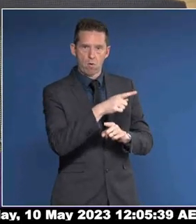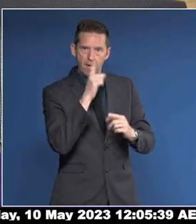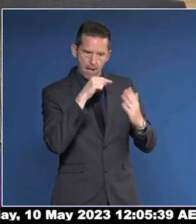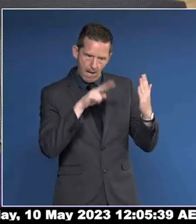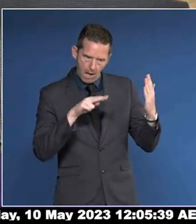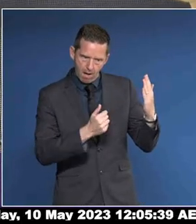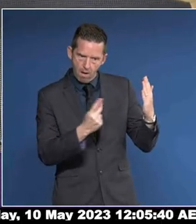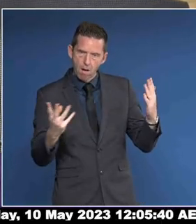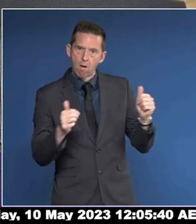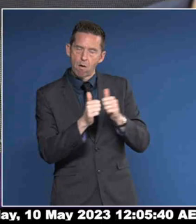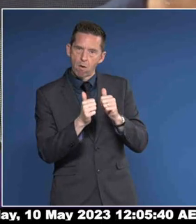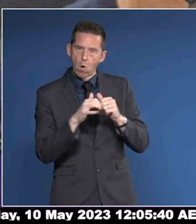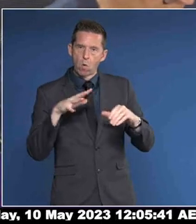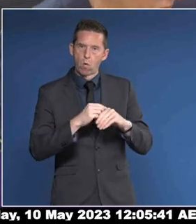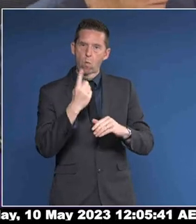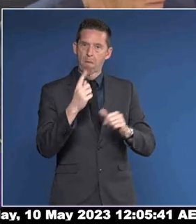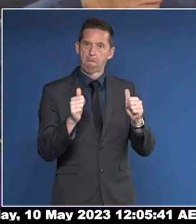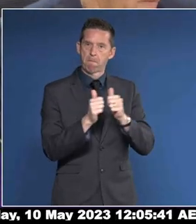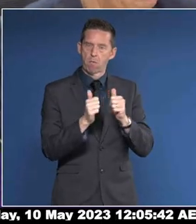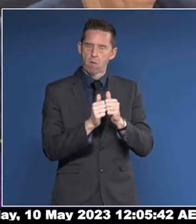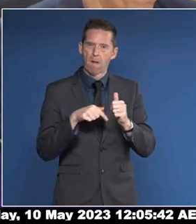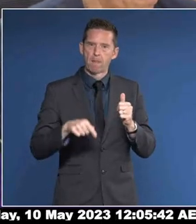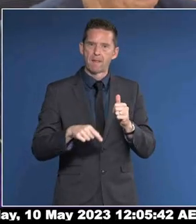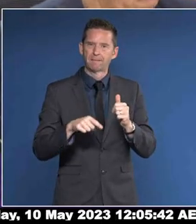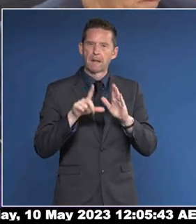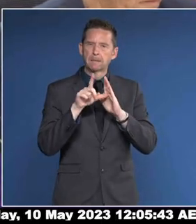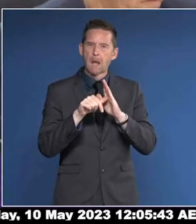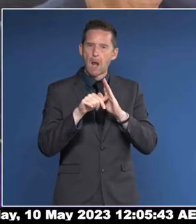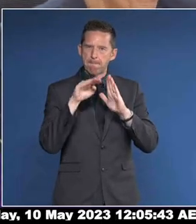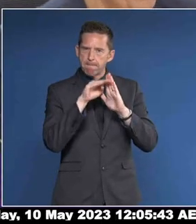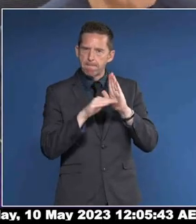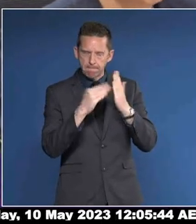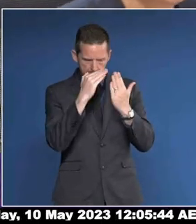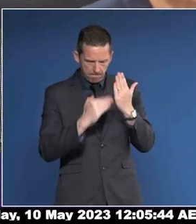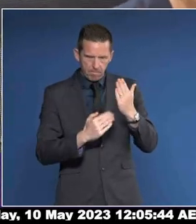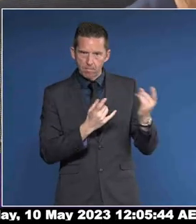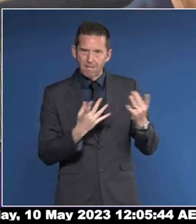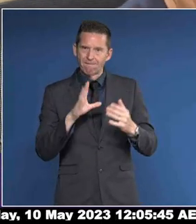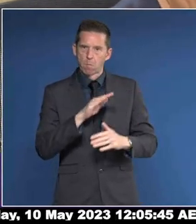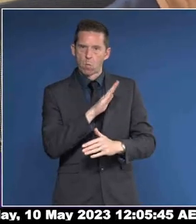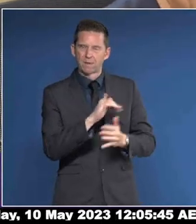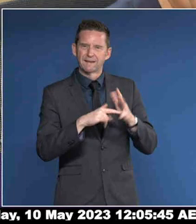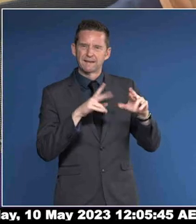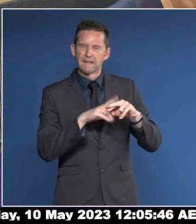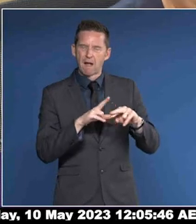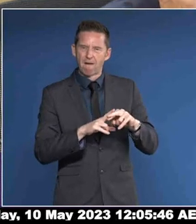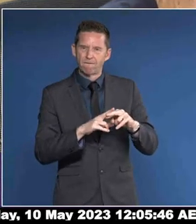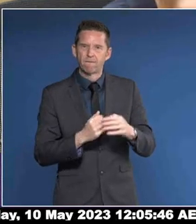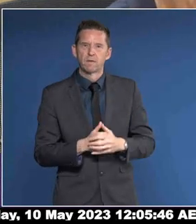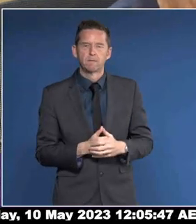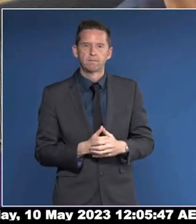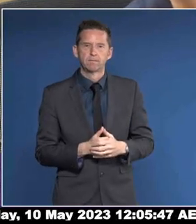including a document that was a timeline prepared by your staff on or around late May;